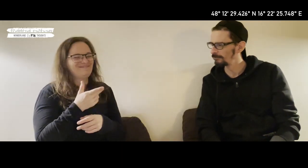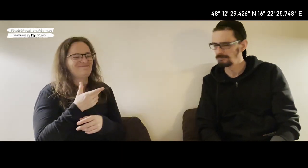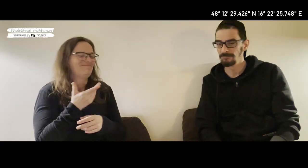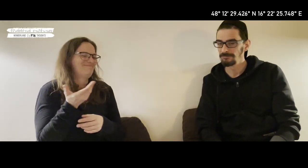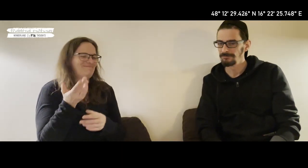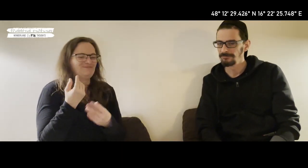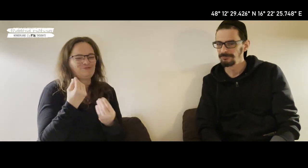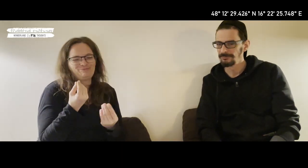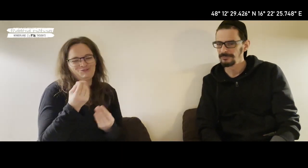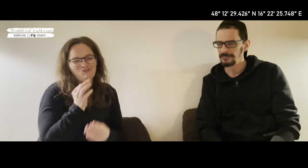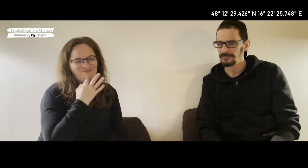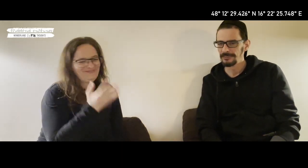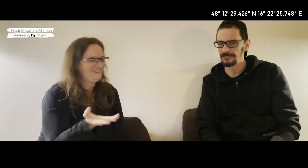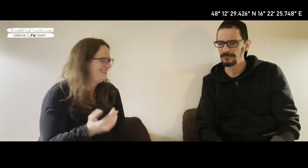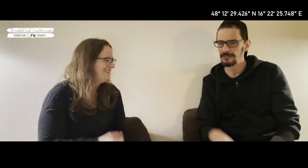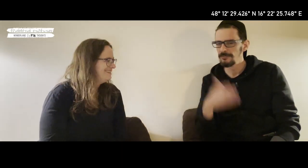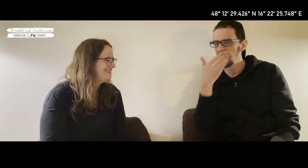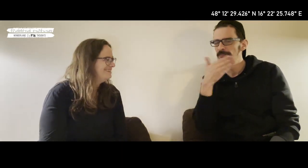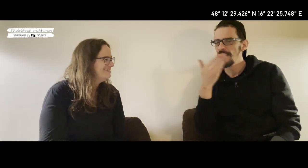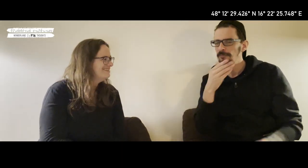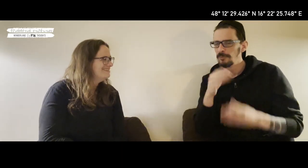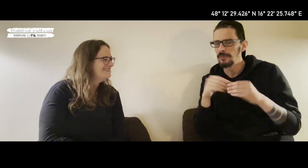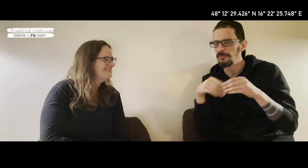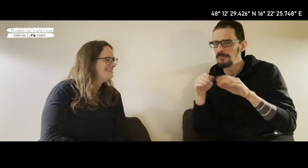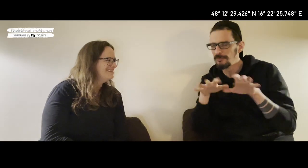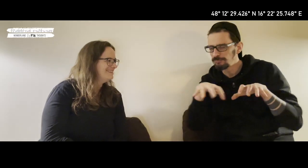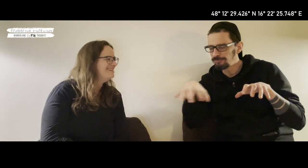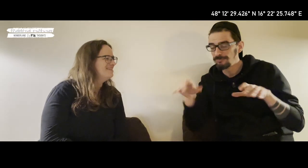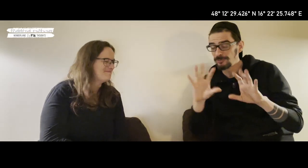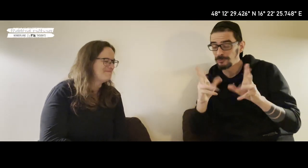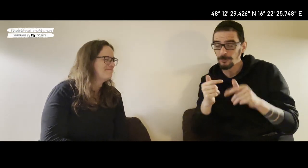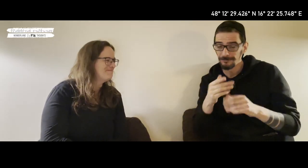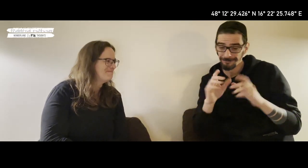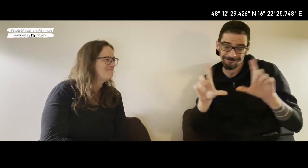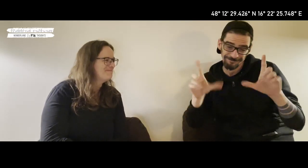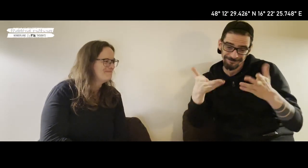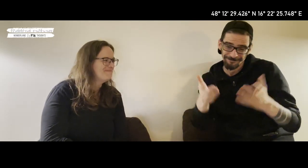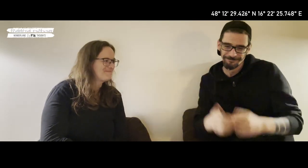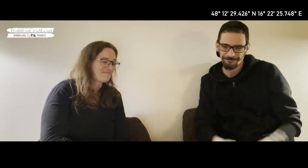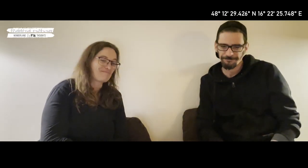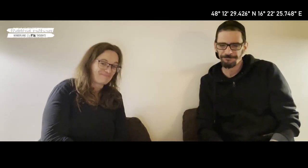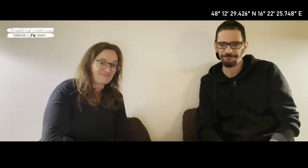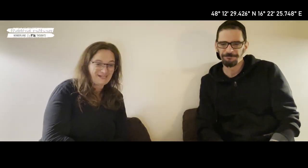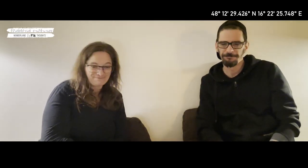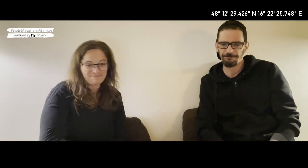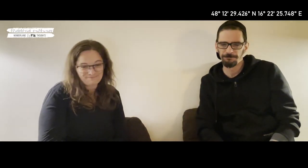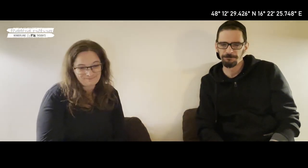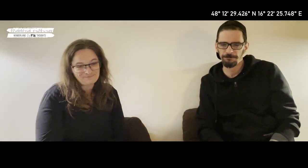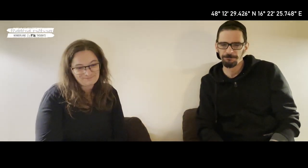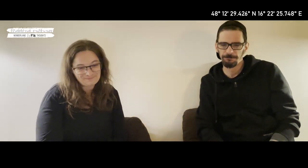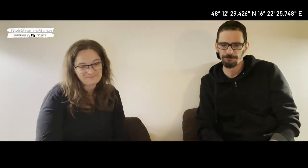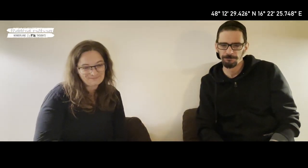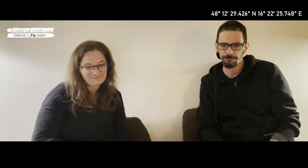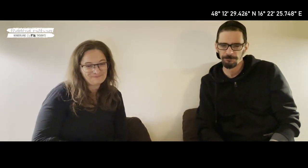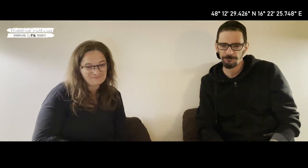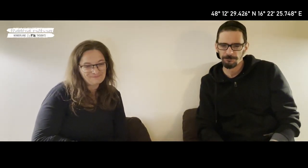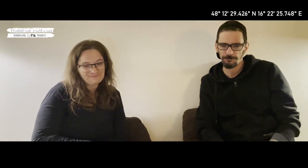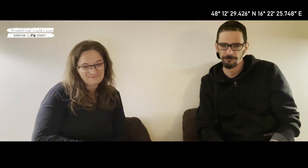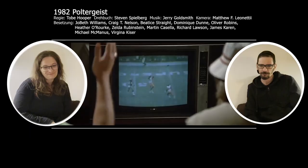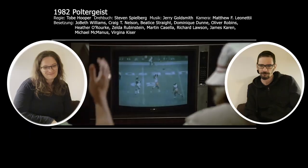Yes, that is quite typical of the American representation. Yes, that shows how harmonious family life is portrayed. Yes, that's right.